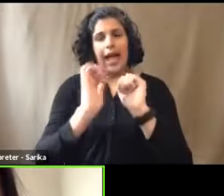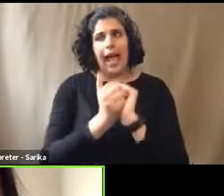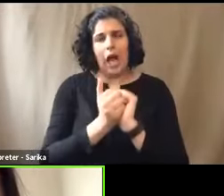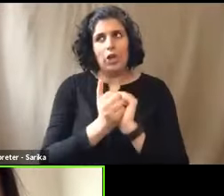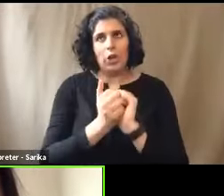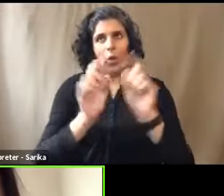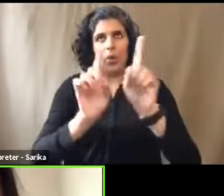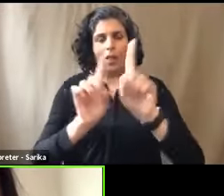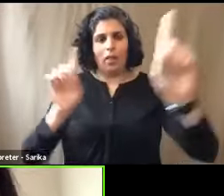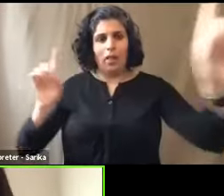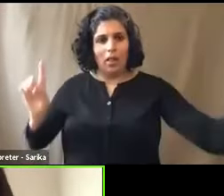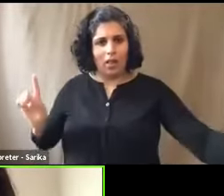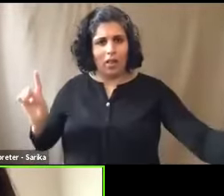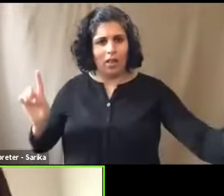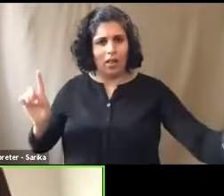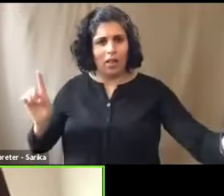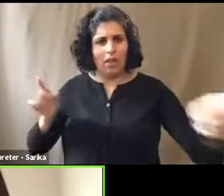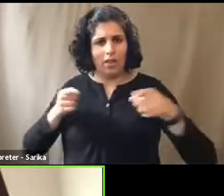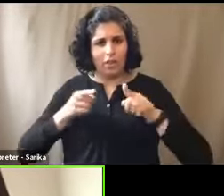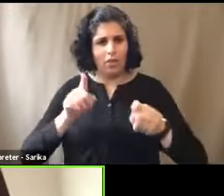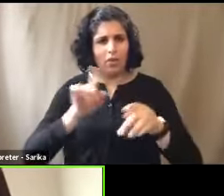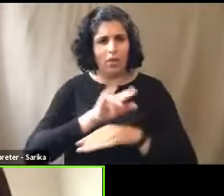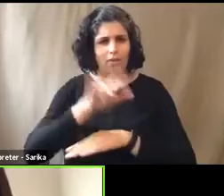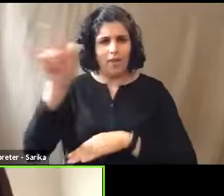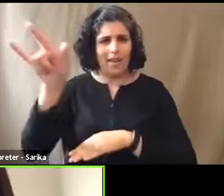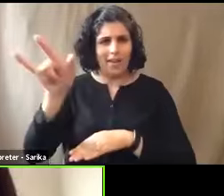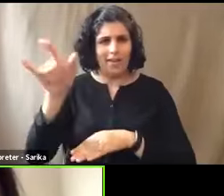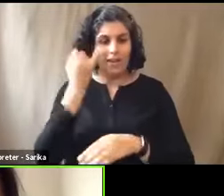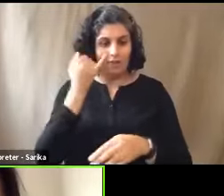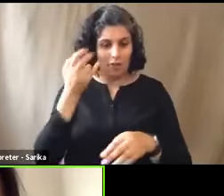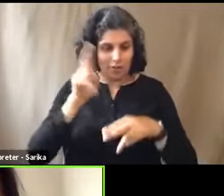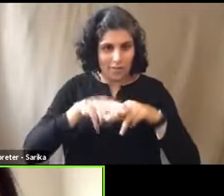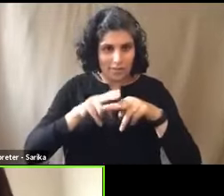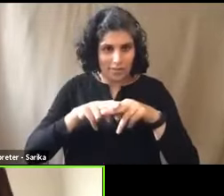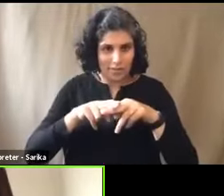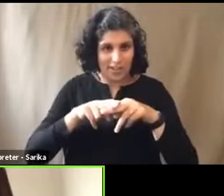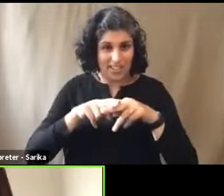Or you know how when you sit on a flight, on a crowded flight, it is really